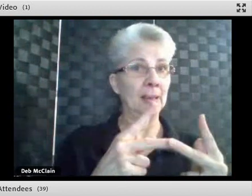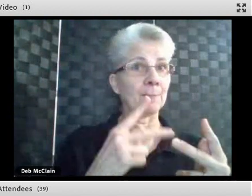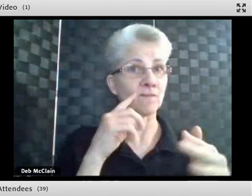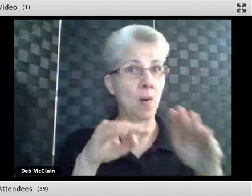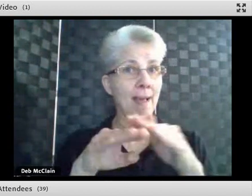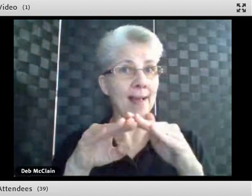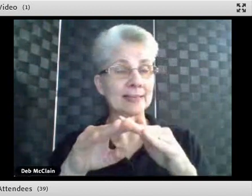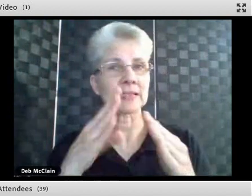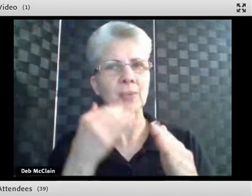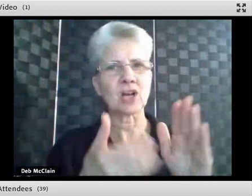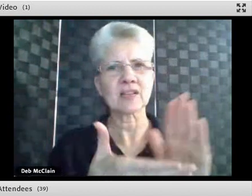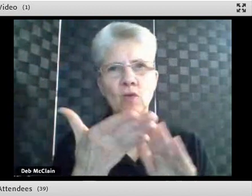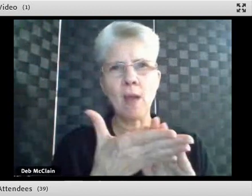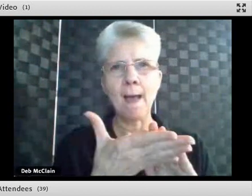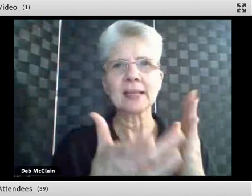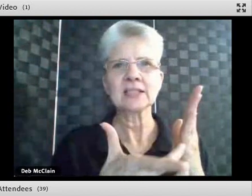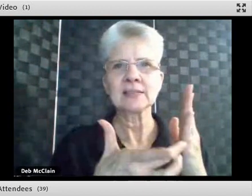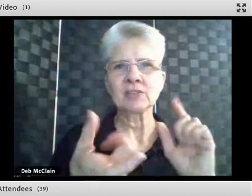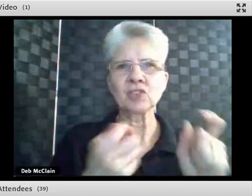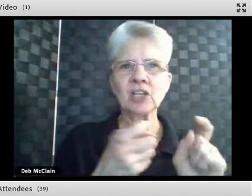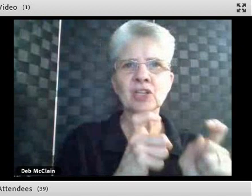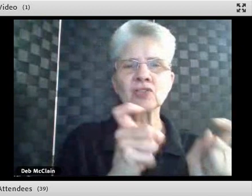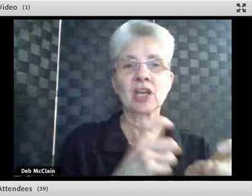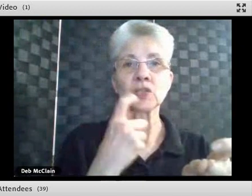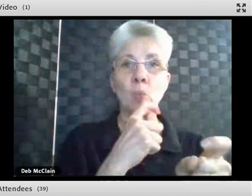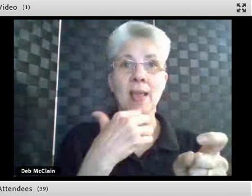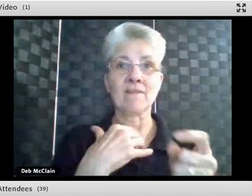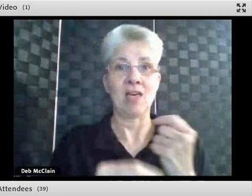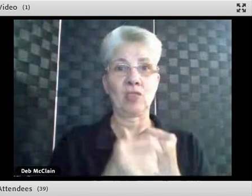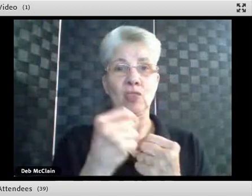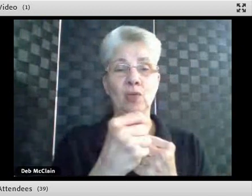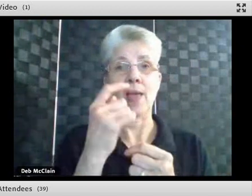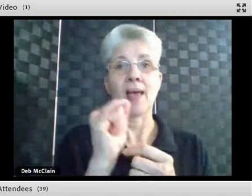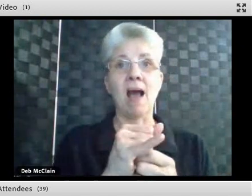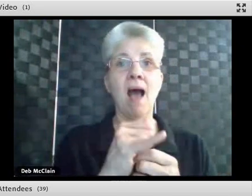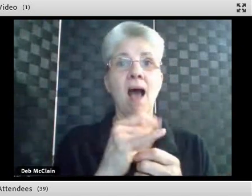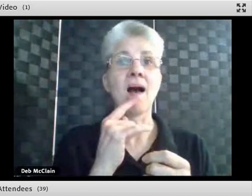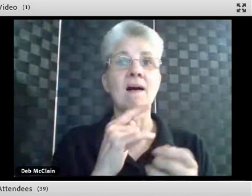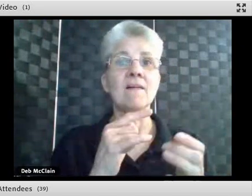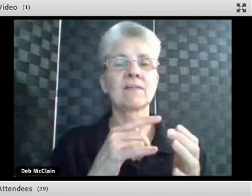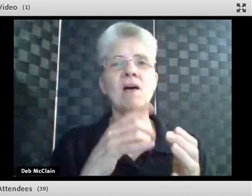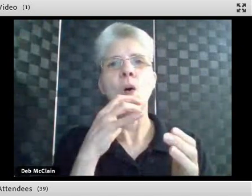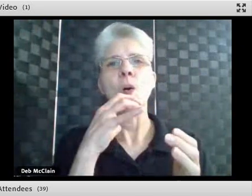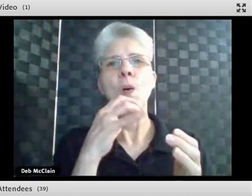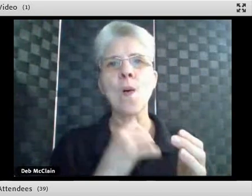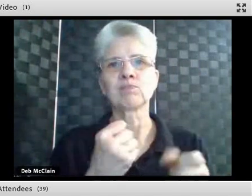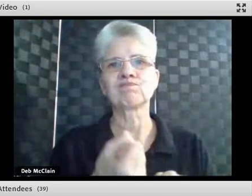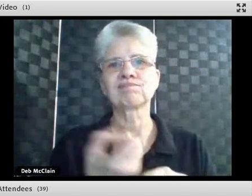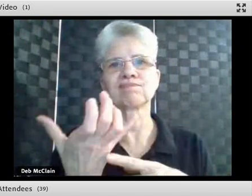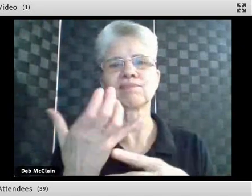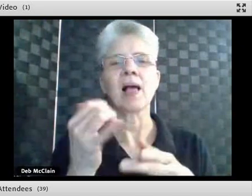and due to rapid technology changes, we have that threat of obsolescence from the moment of creation.